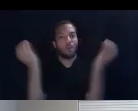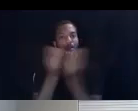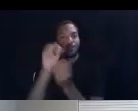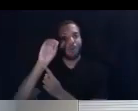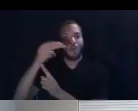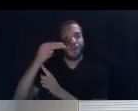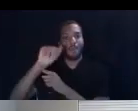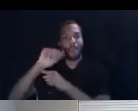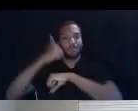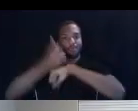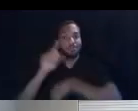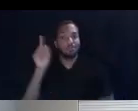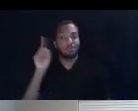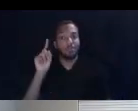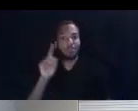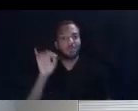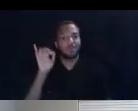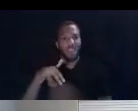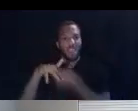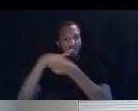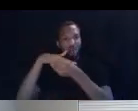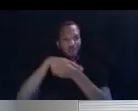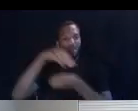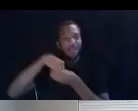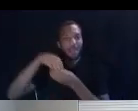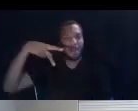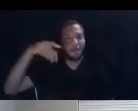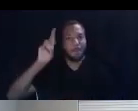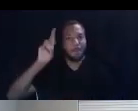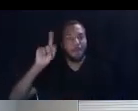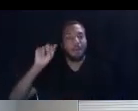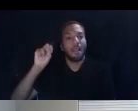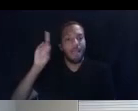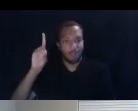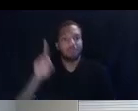What we know as the Portland Metro area, rests on traditional village sites of the Multnomah,